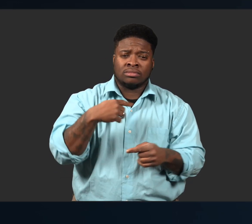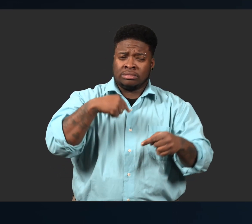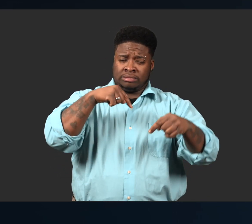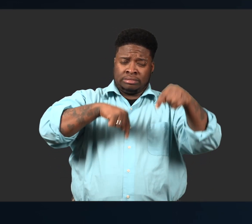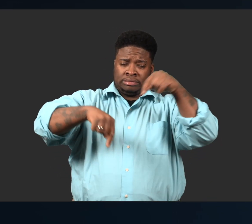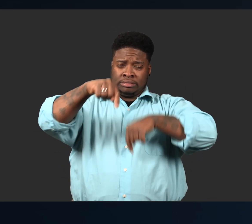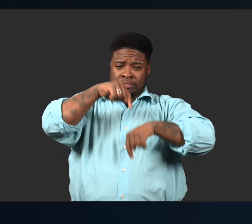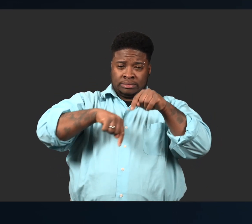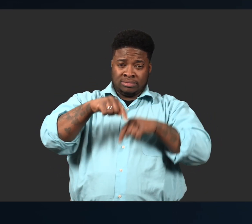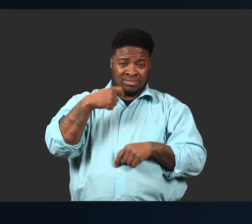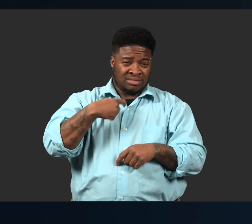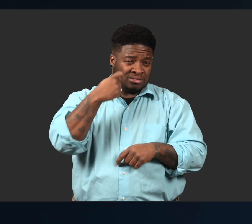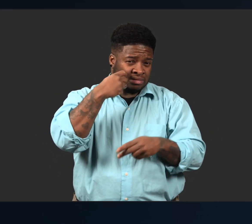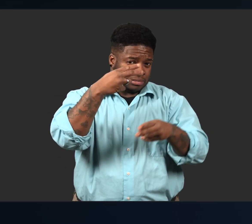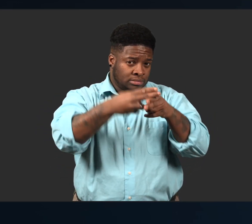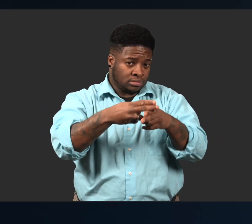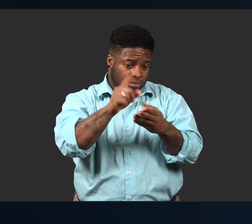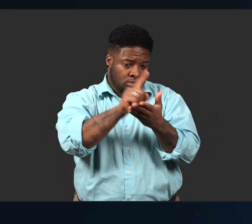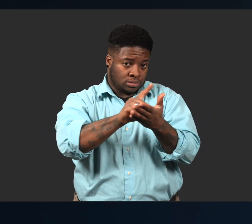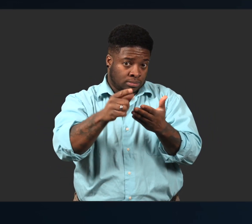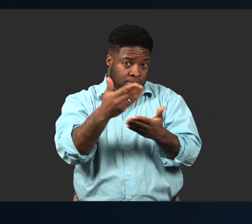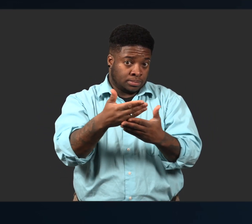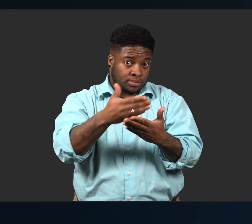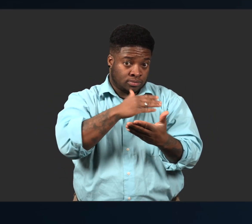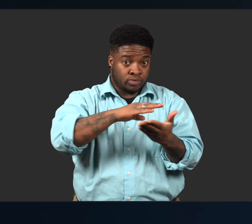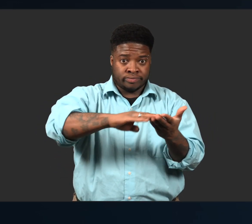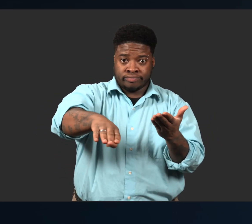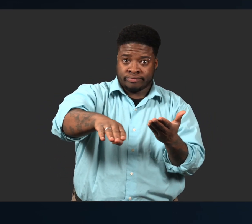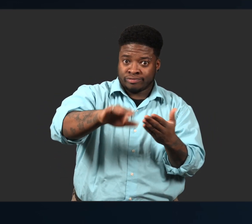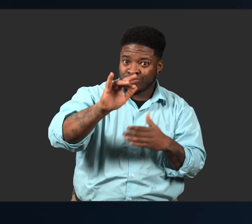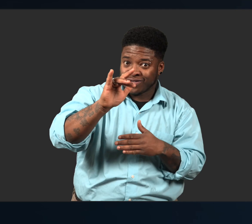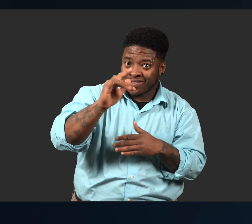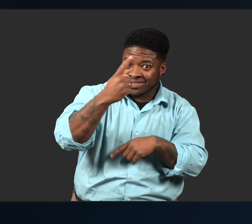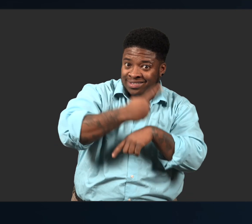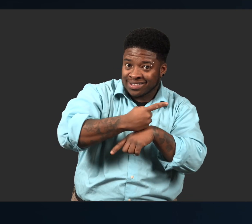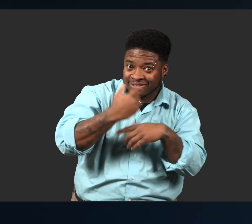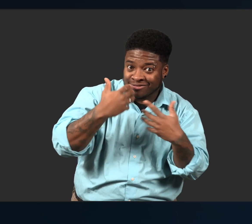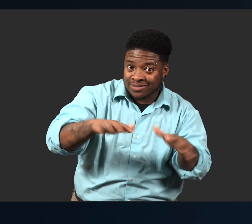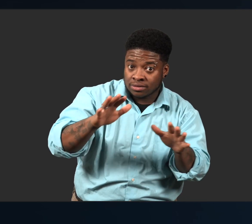As I mentioned, the aftercare planning meeting happens about a week before discharge.